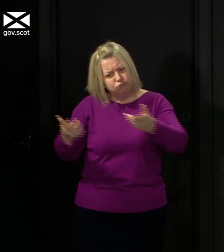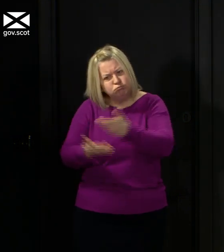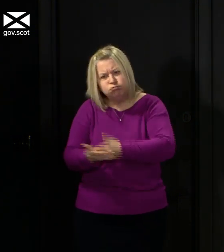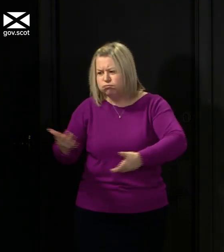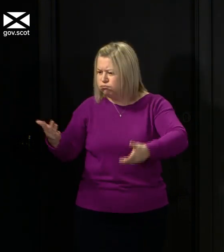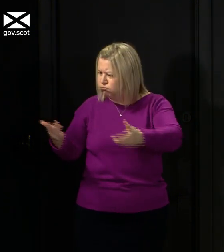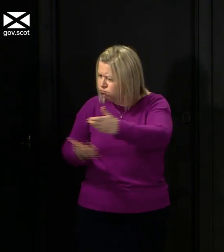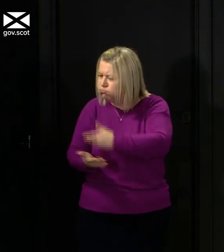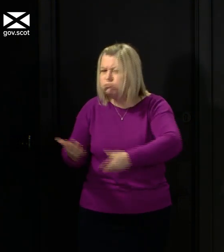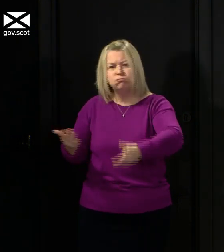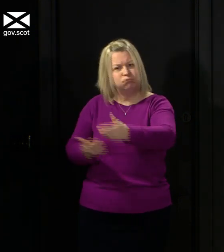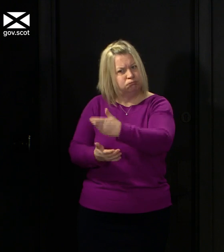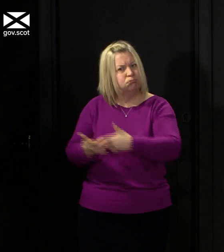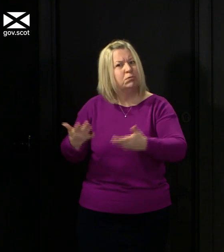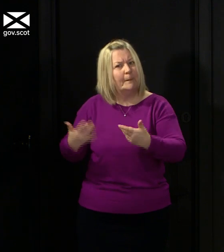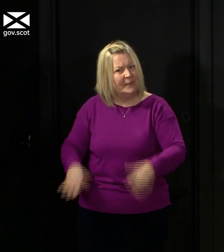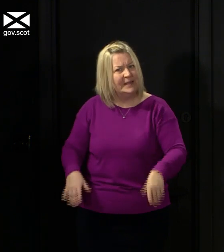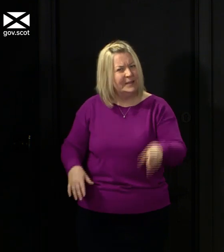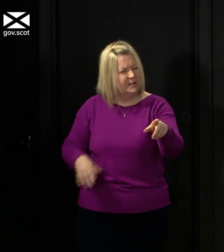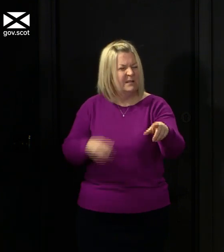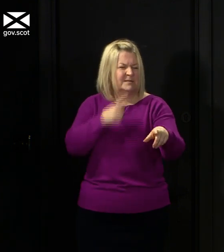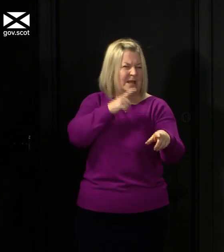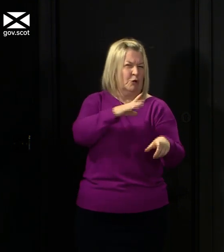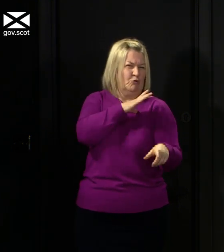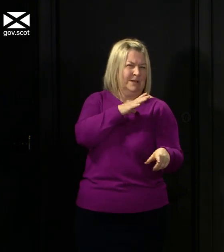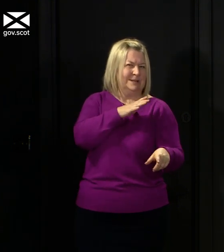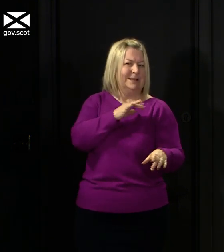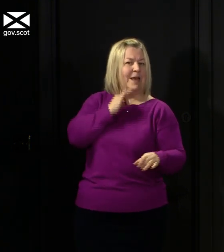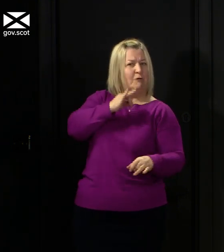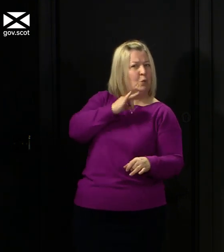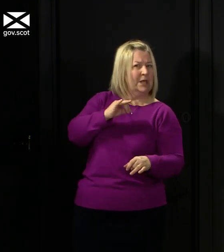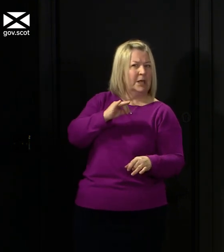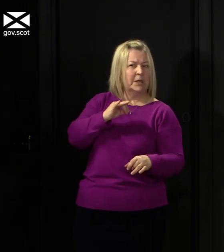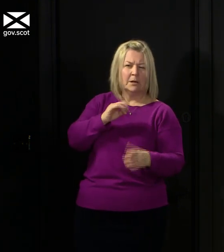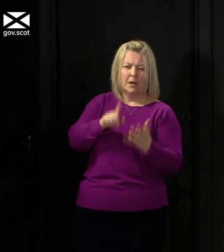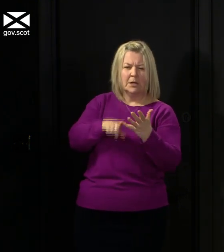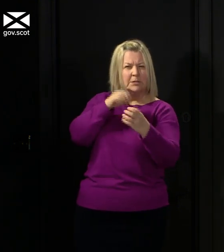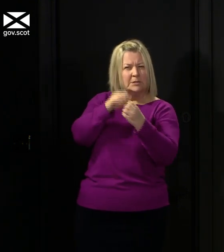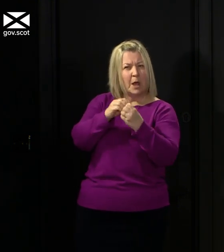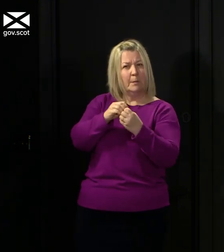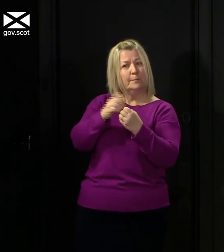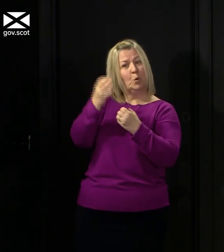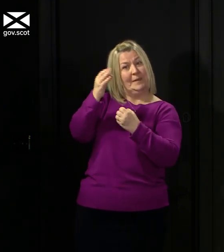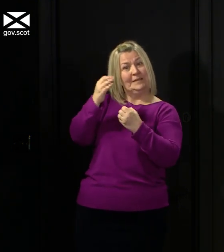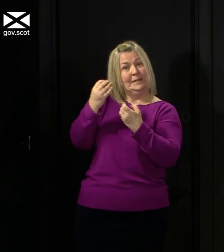this podium before that I chair a weekly sub-committee of the Cabinet specifically looking at the